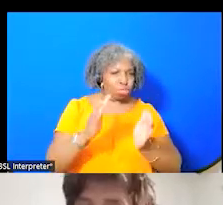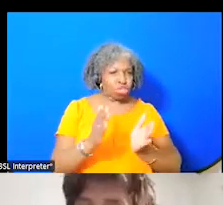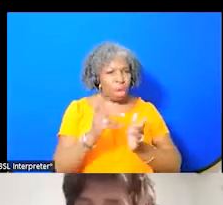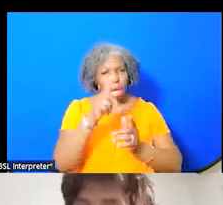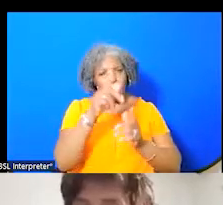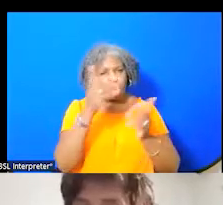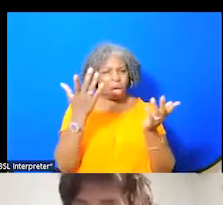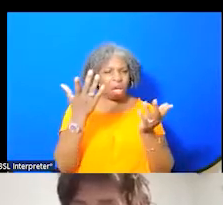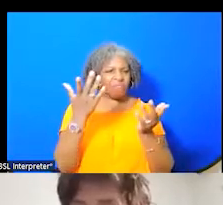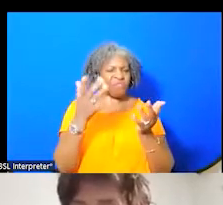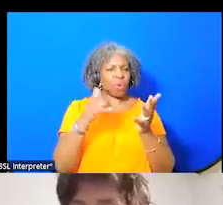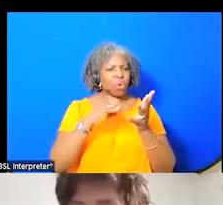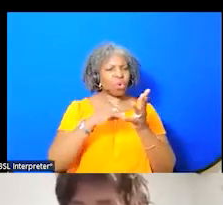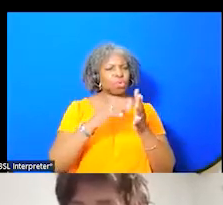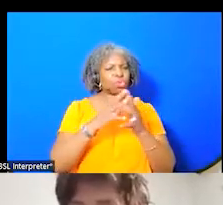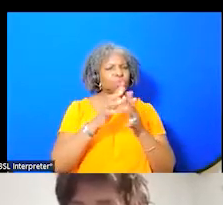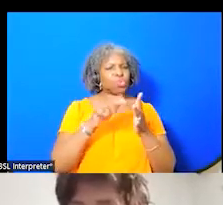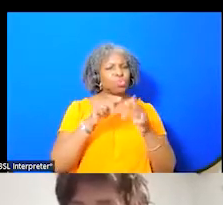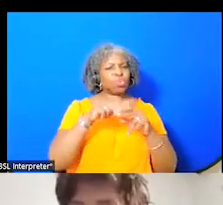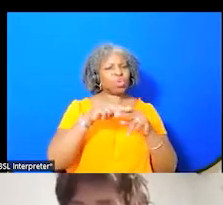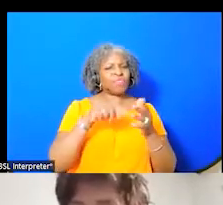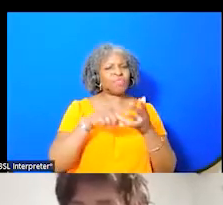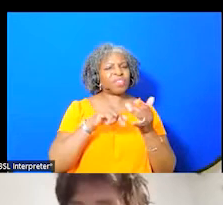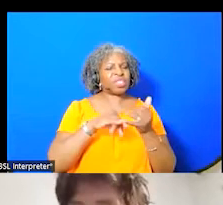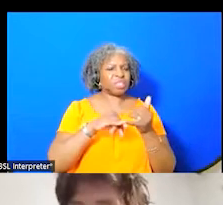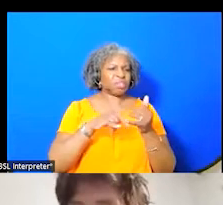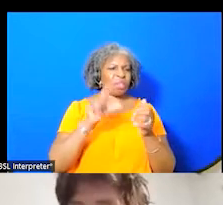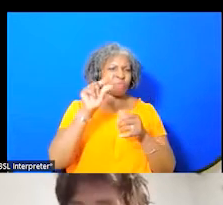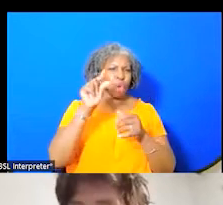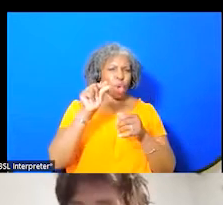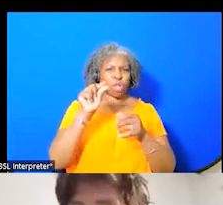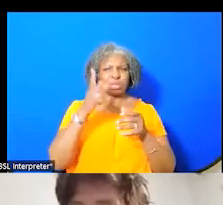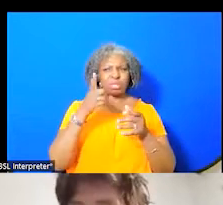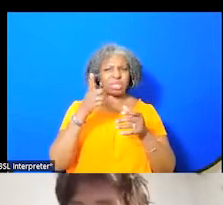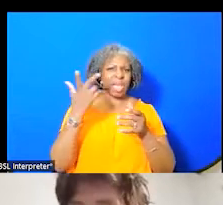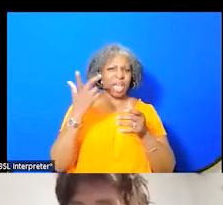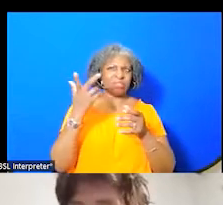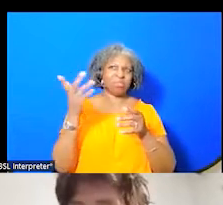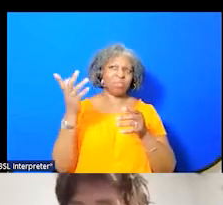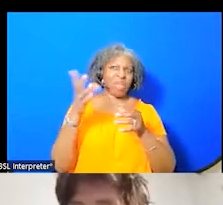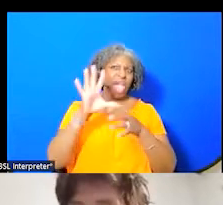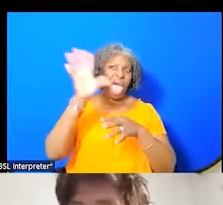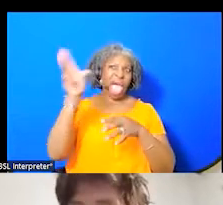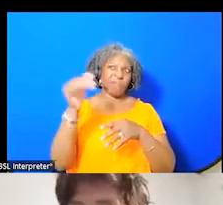swifts, the birds that migrate up from Africa to the UK or Europe in general every year.